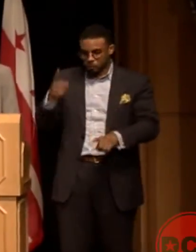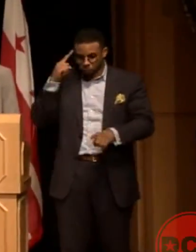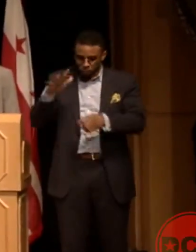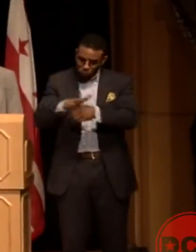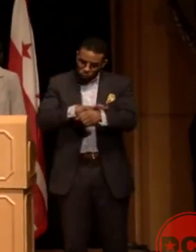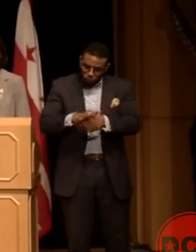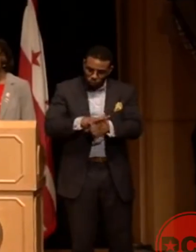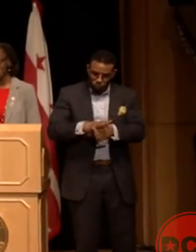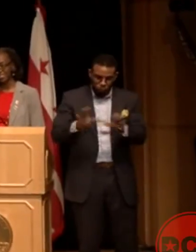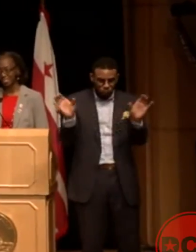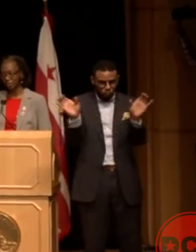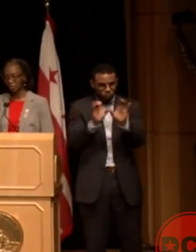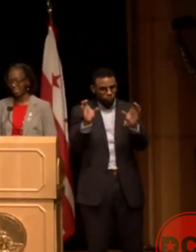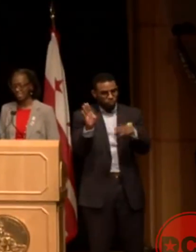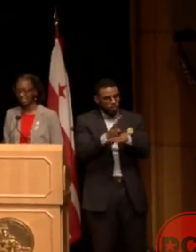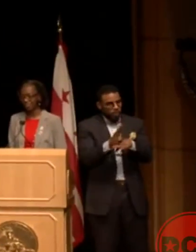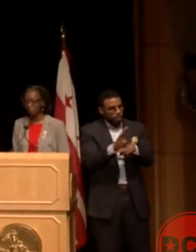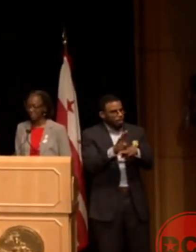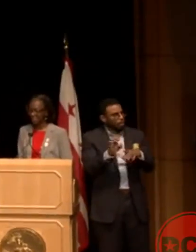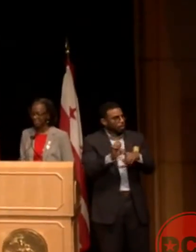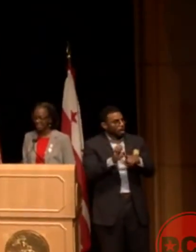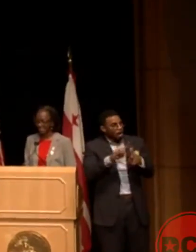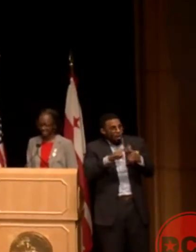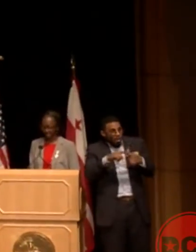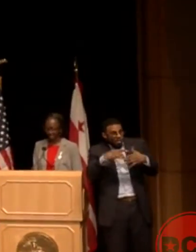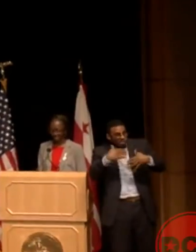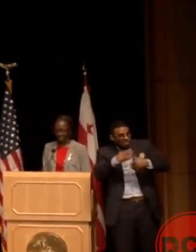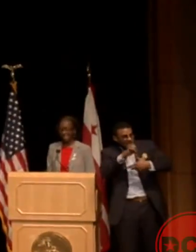CERTIFIED BUSINESS ENTERPRISES OR CBE'S.